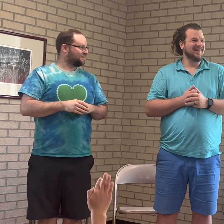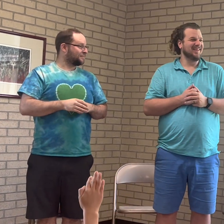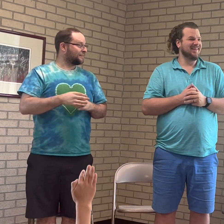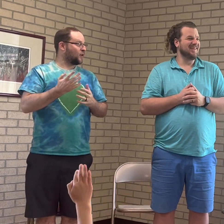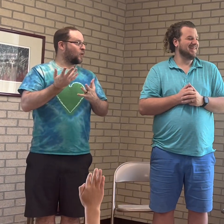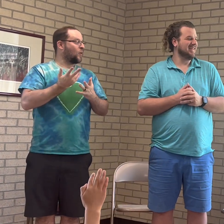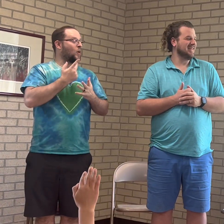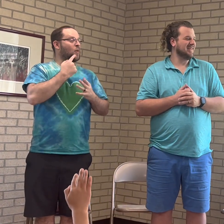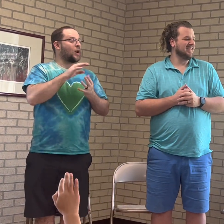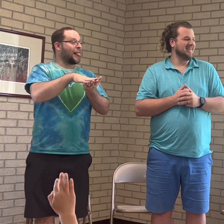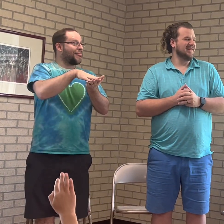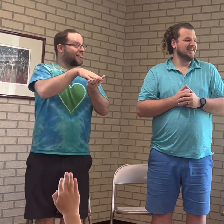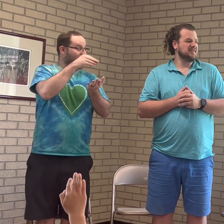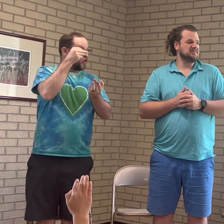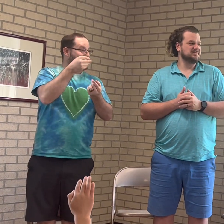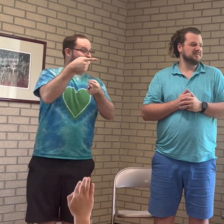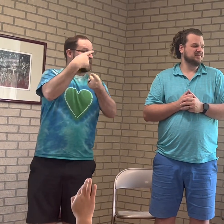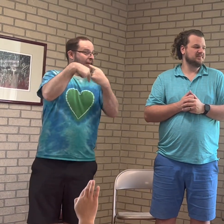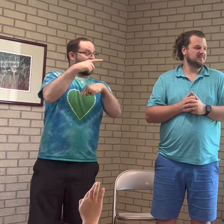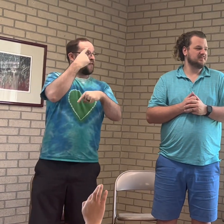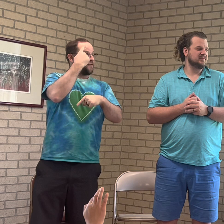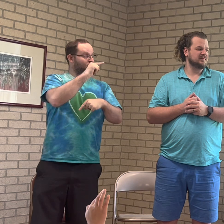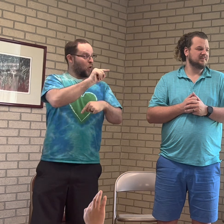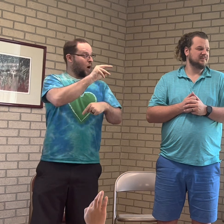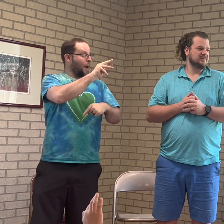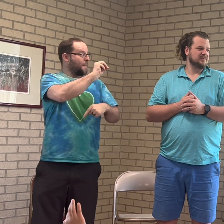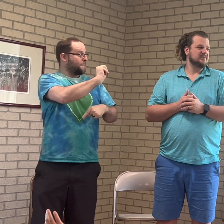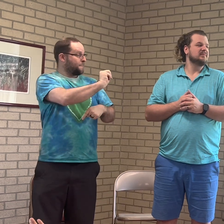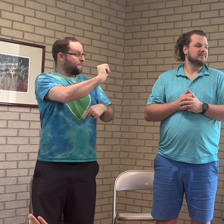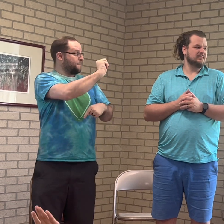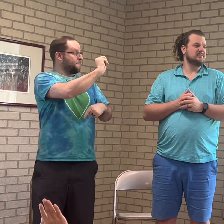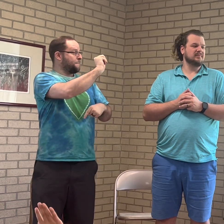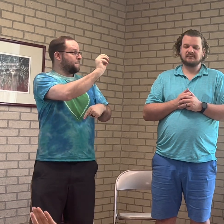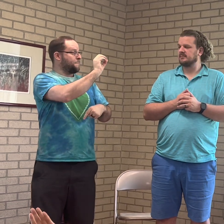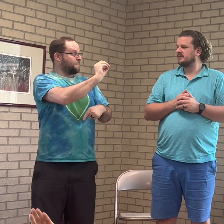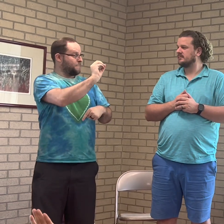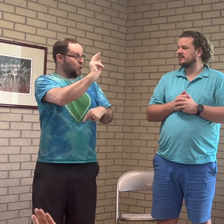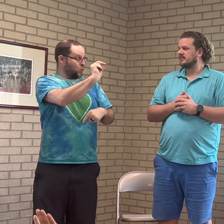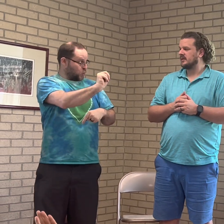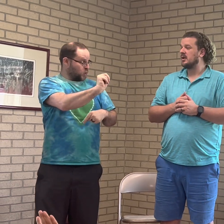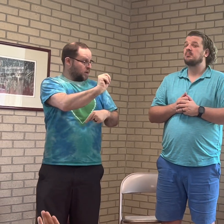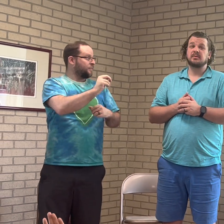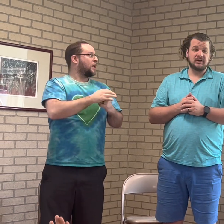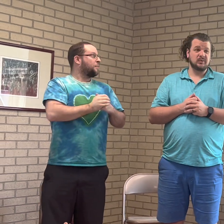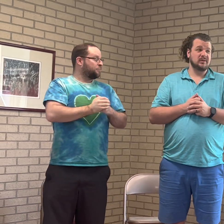Mr. Dixon: Let's see what we're gonna learn the sign for Moon.